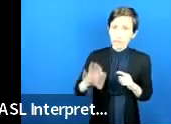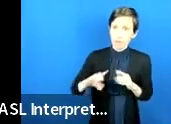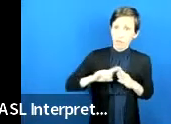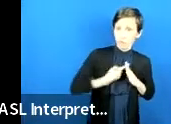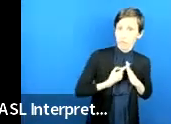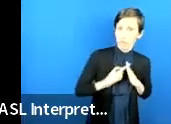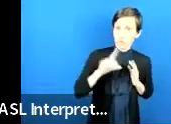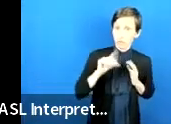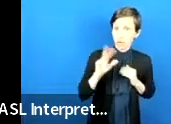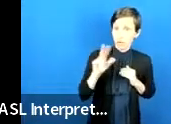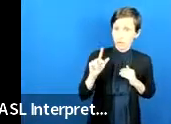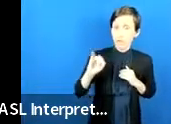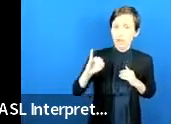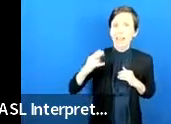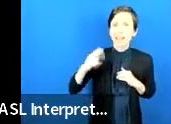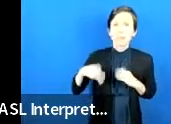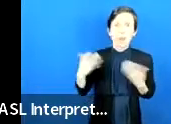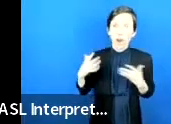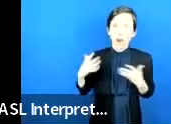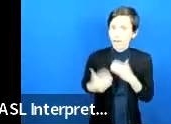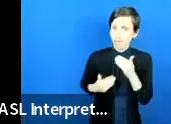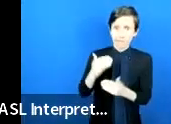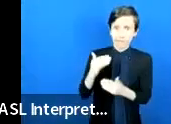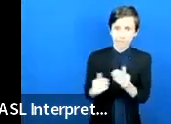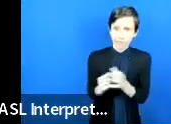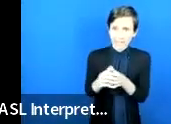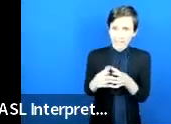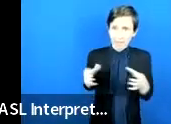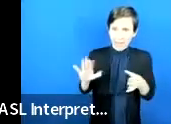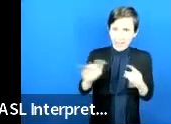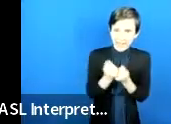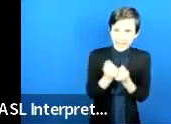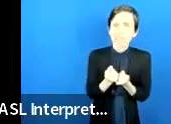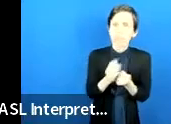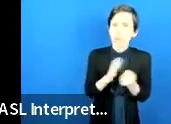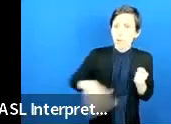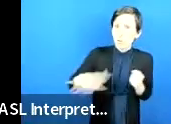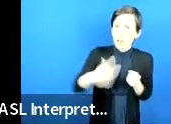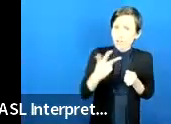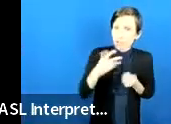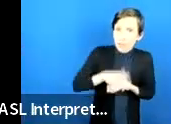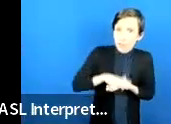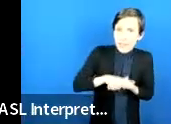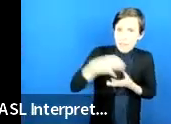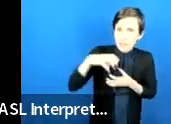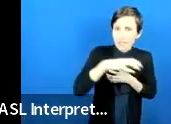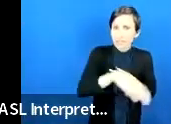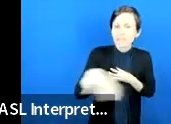the IHP has made strides in expanding its team across our three U of M campuses, engaging campus communities